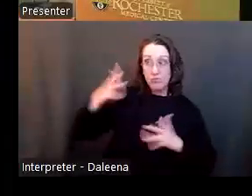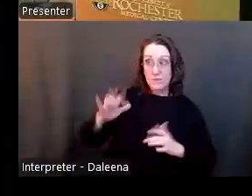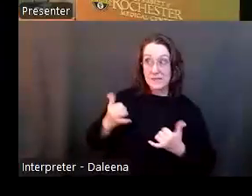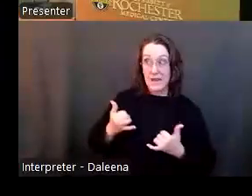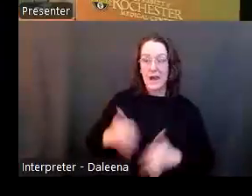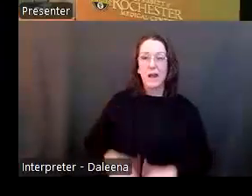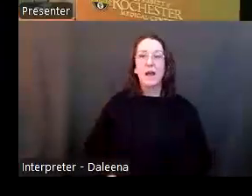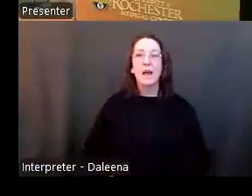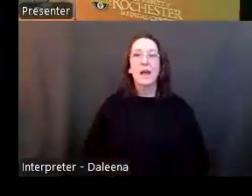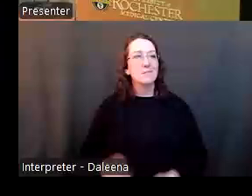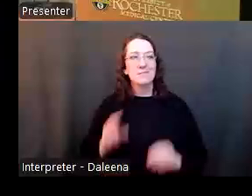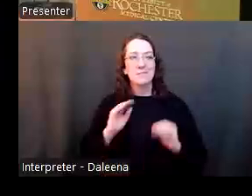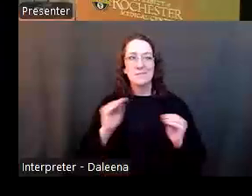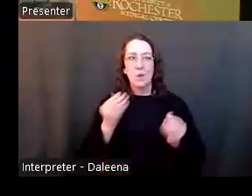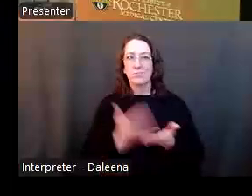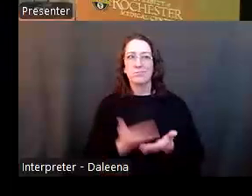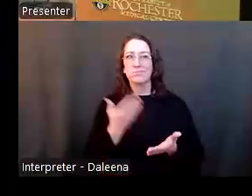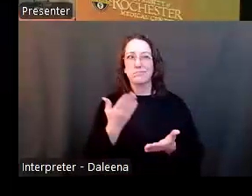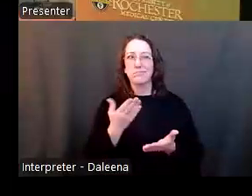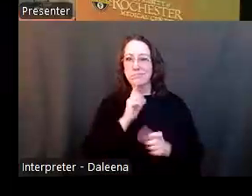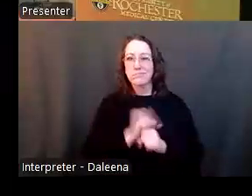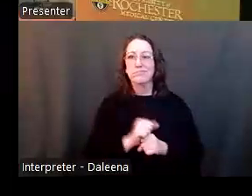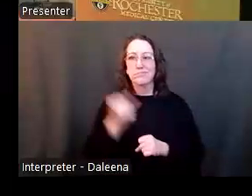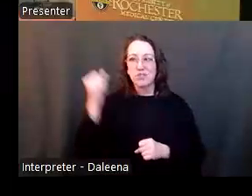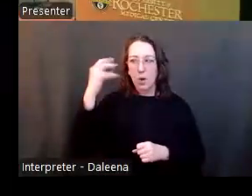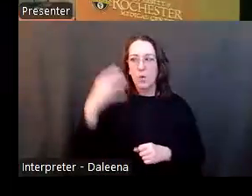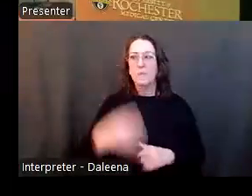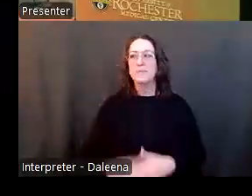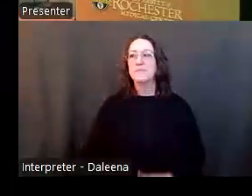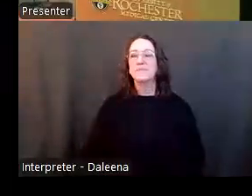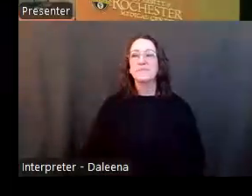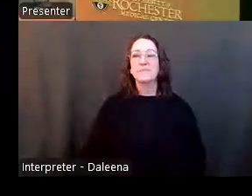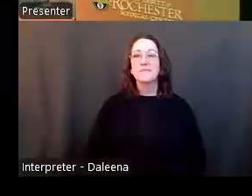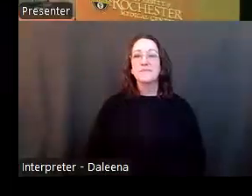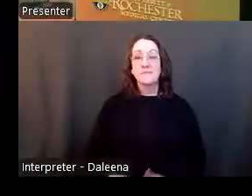was absolutely no evidence that the patient had showered um so when he came to our unit he was